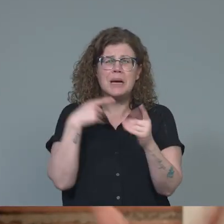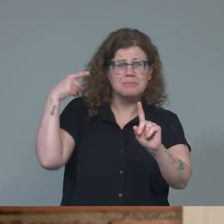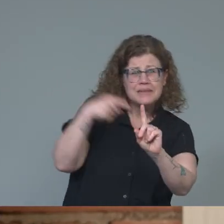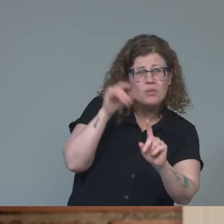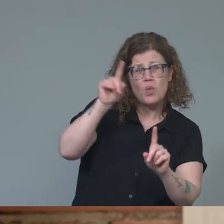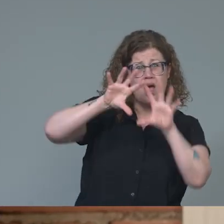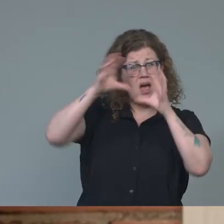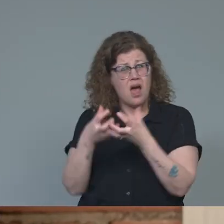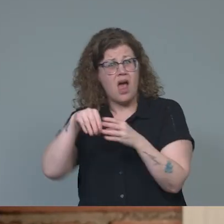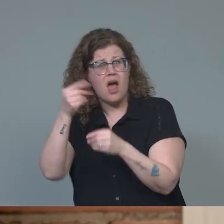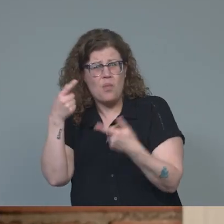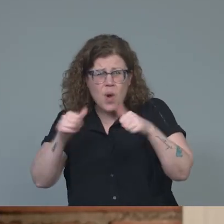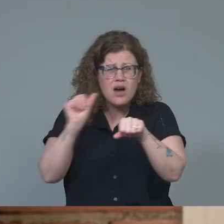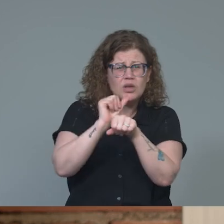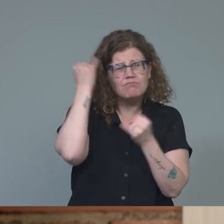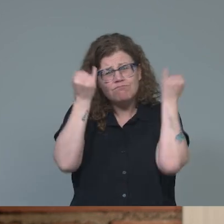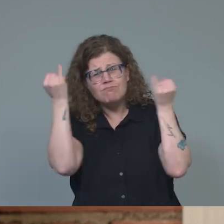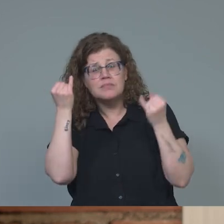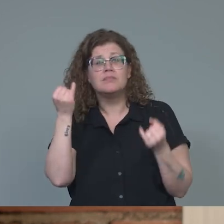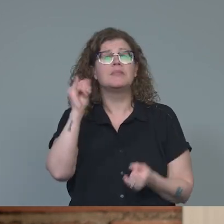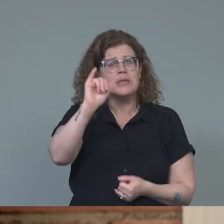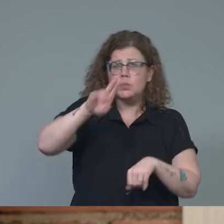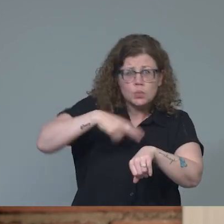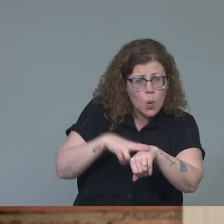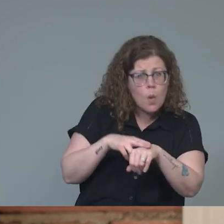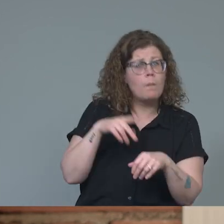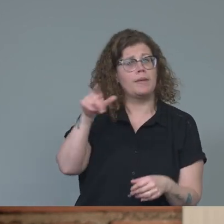draw the community in to inform them about what's happened, share those stories through